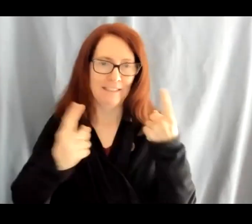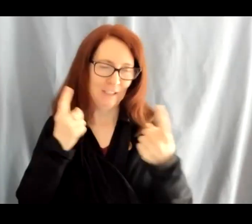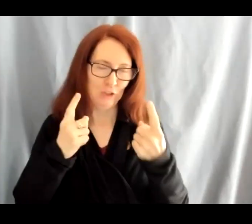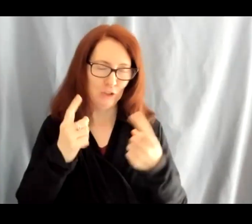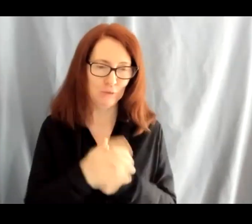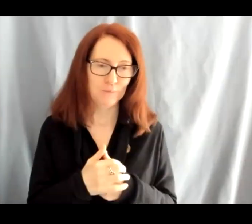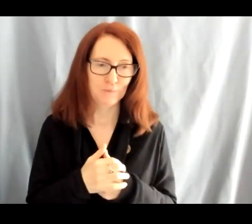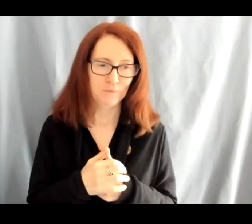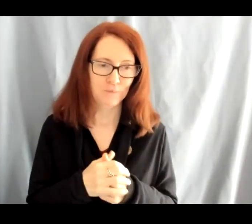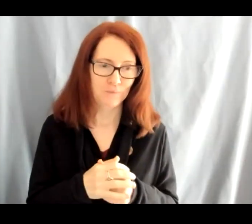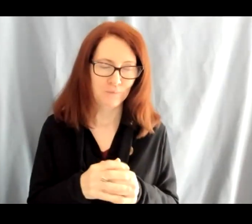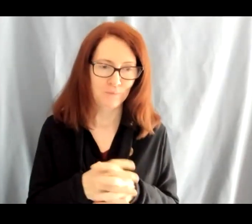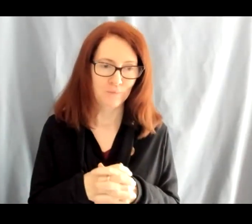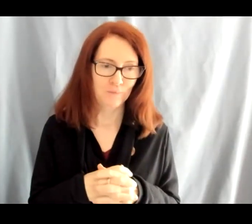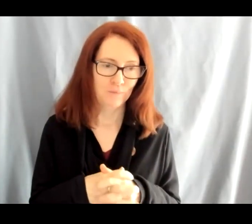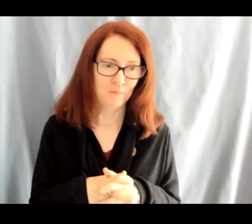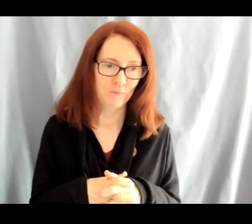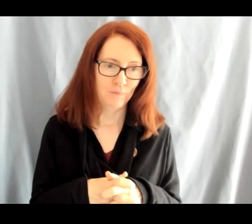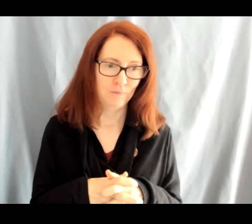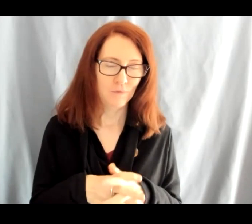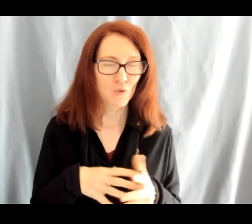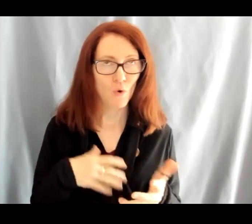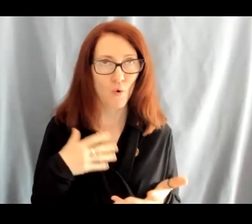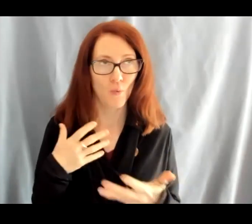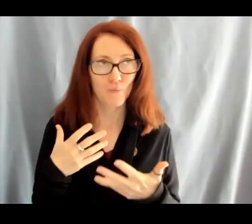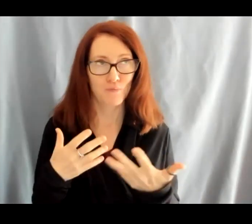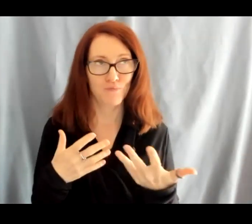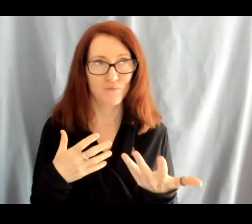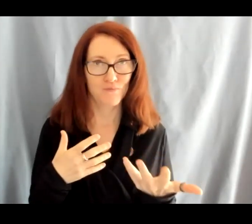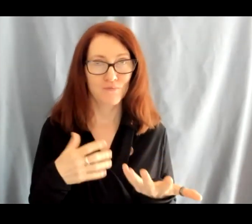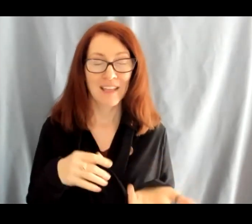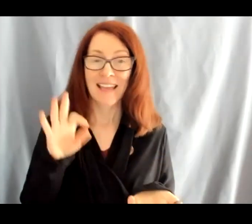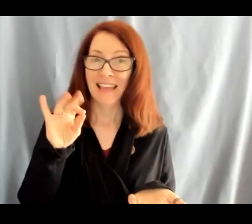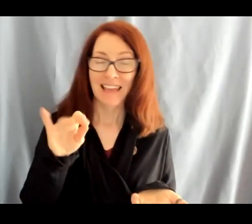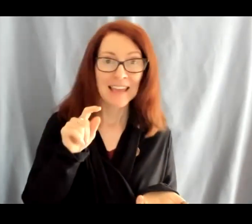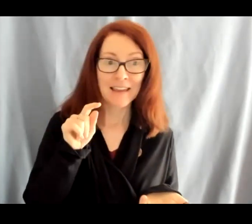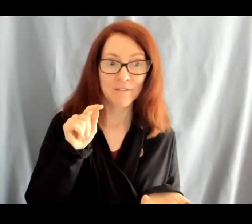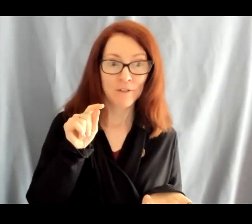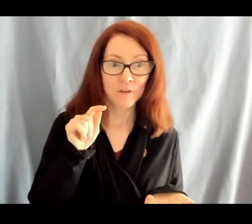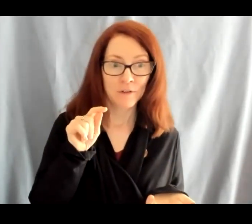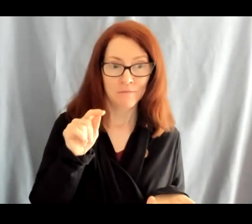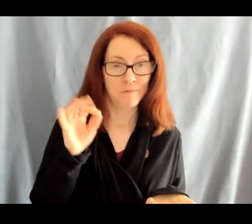considerations so if you just don't you just don't want the dog in the workplace and